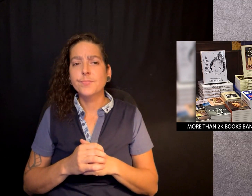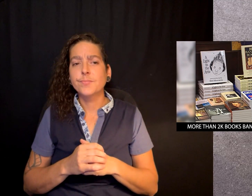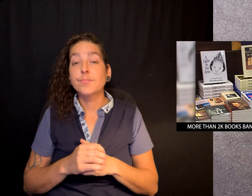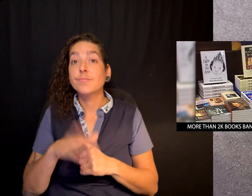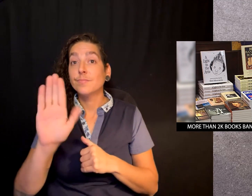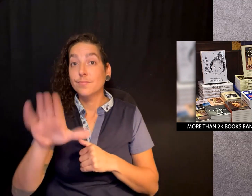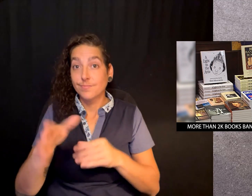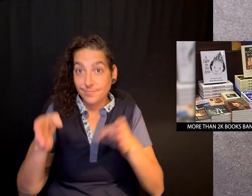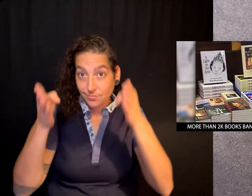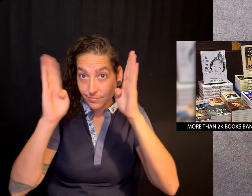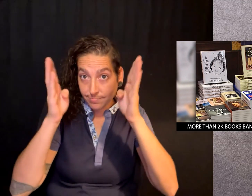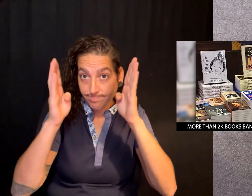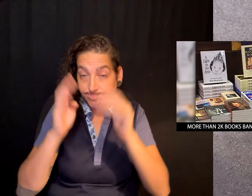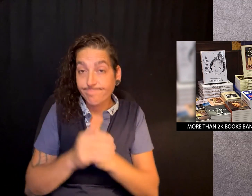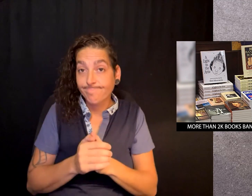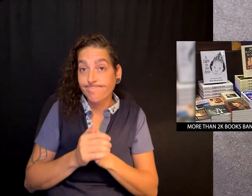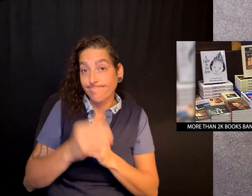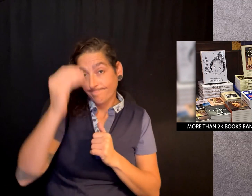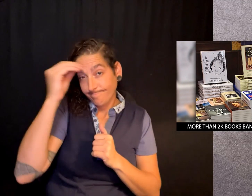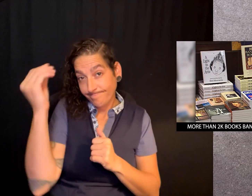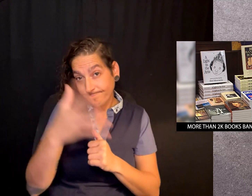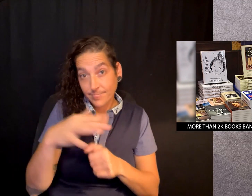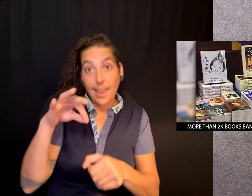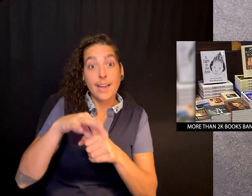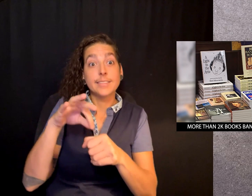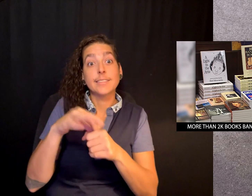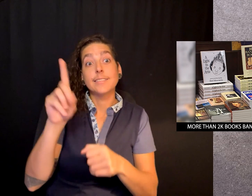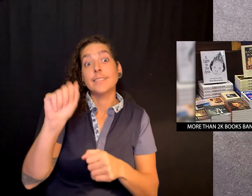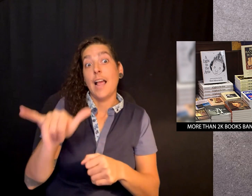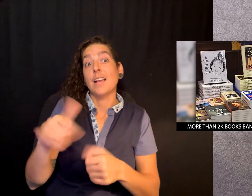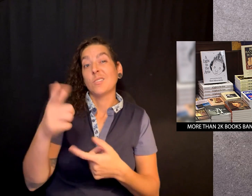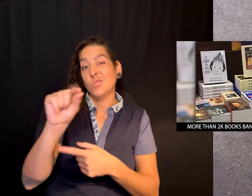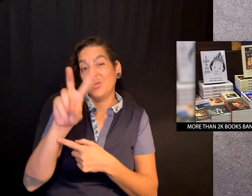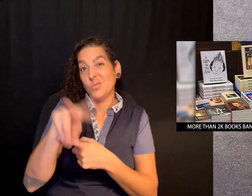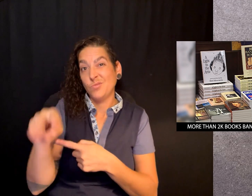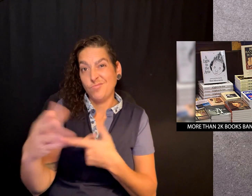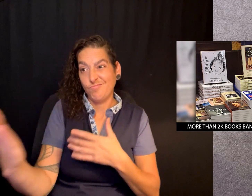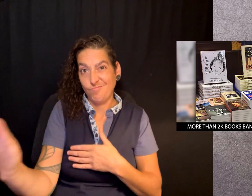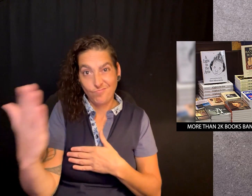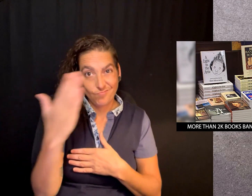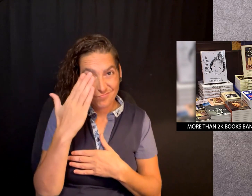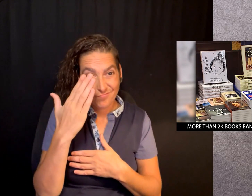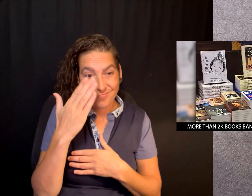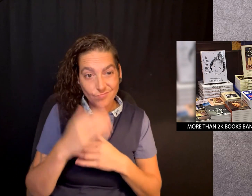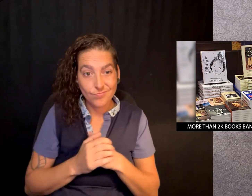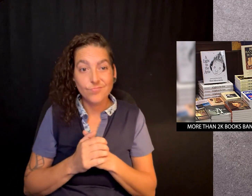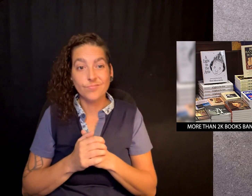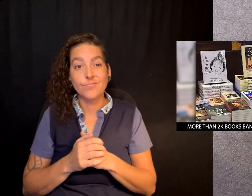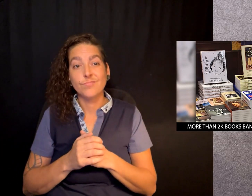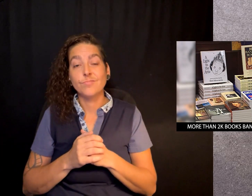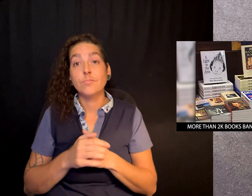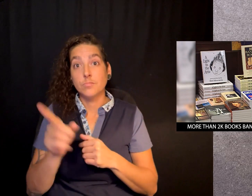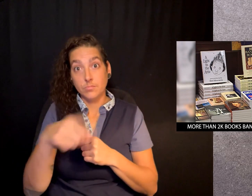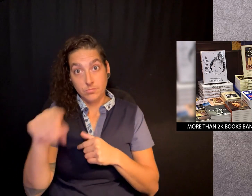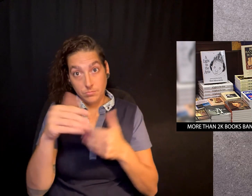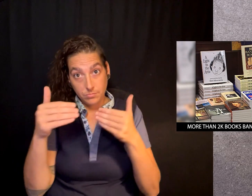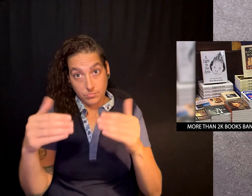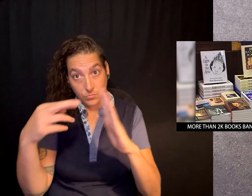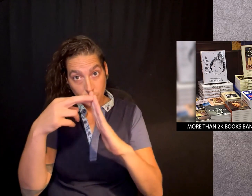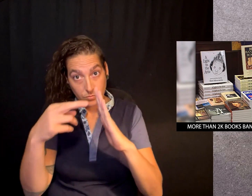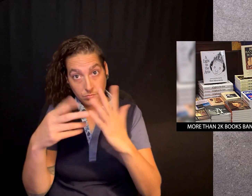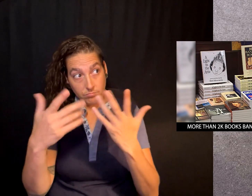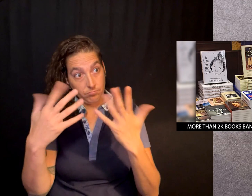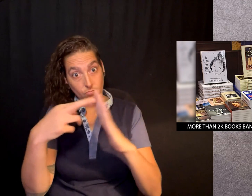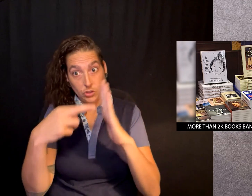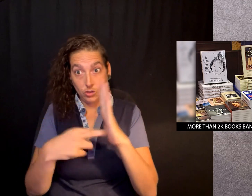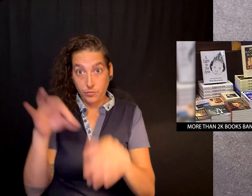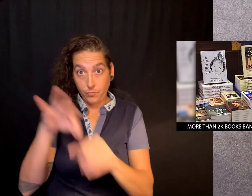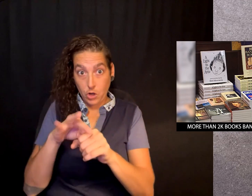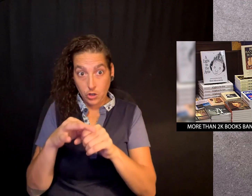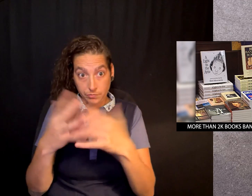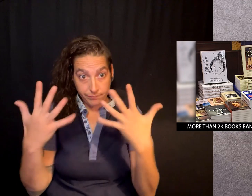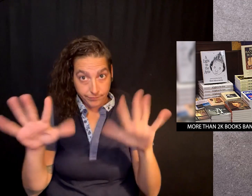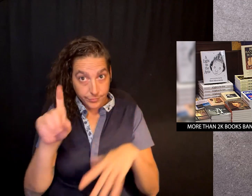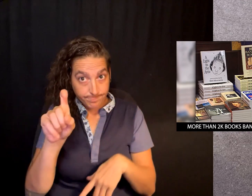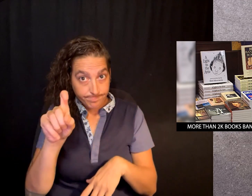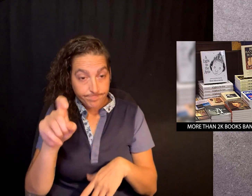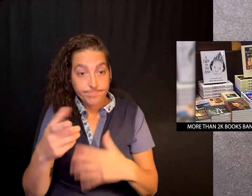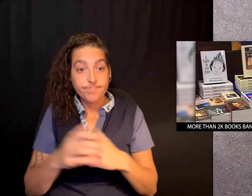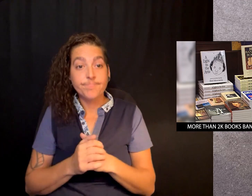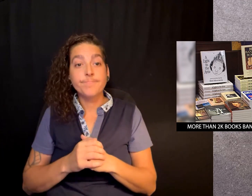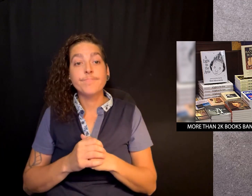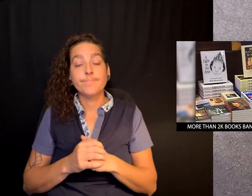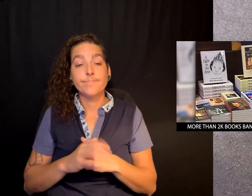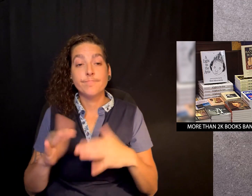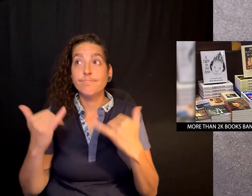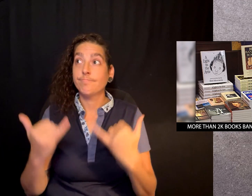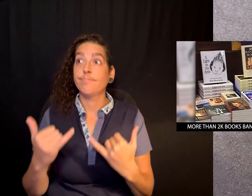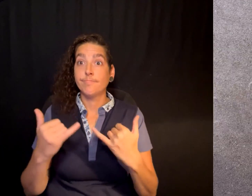listen up election day 2022 is almost here are you registered to vote today the fourth